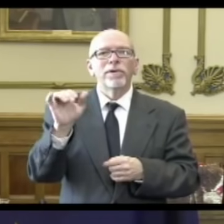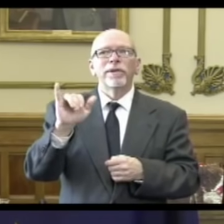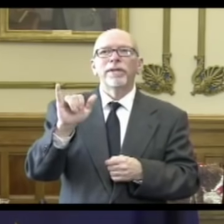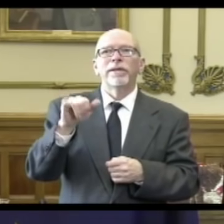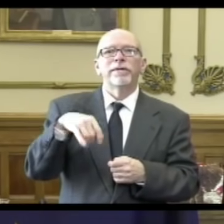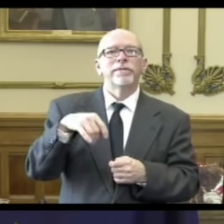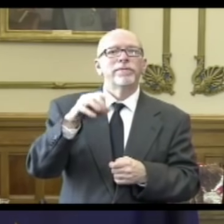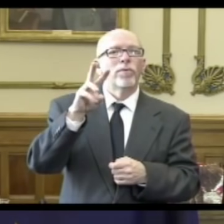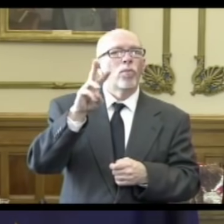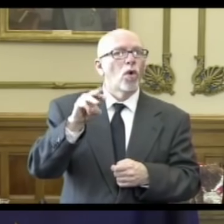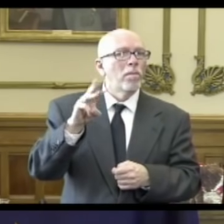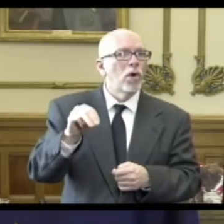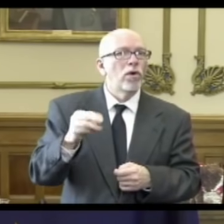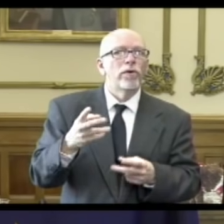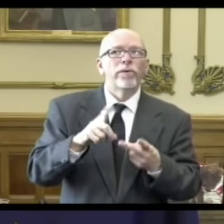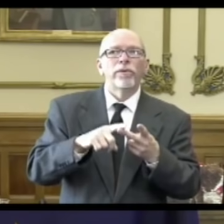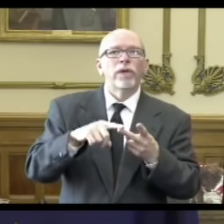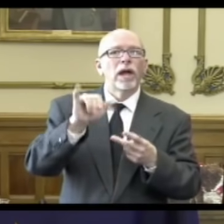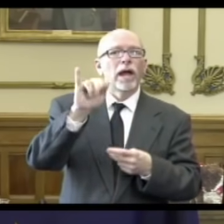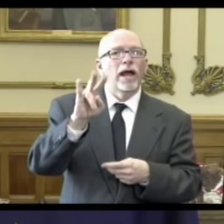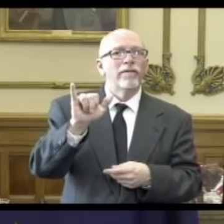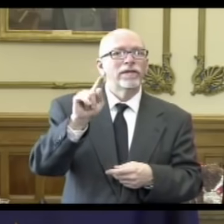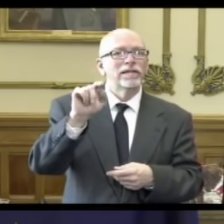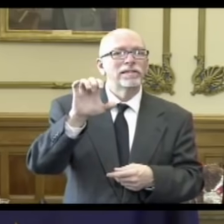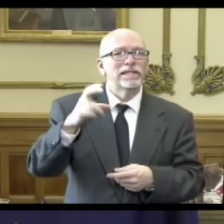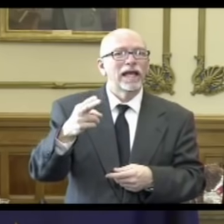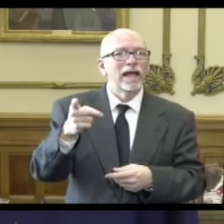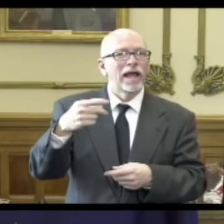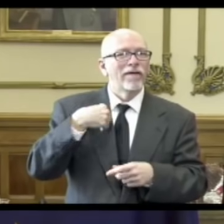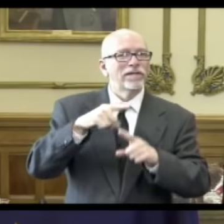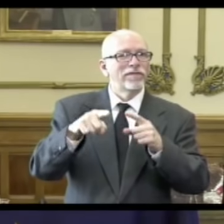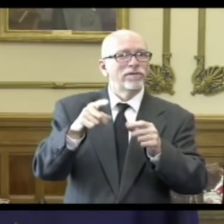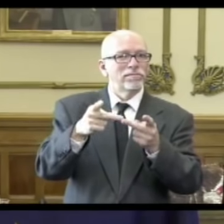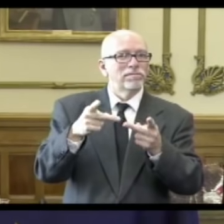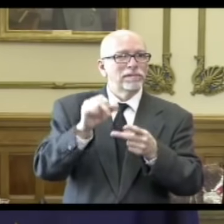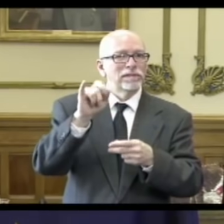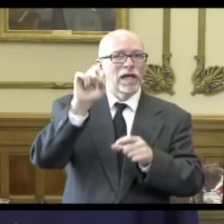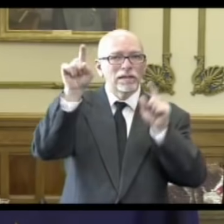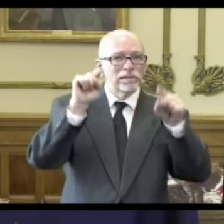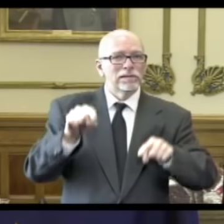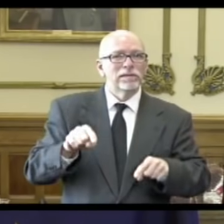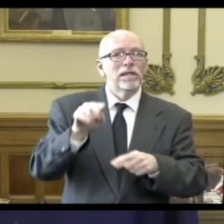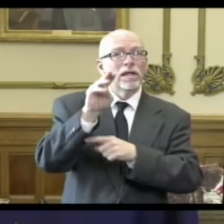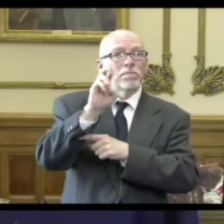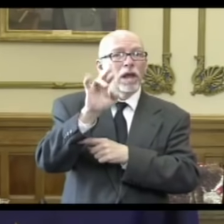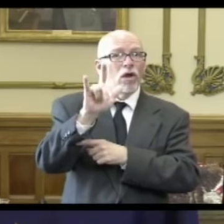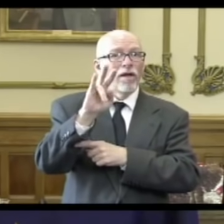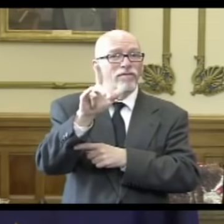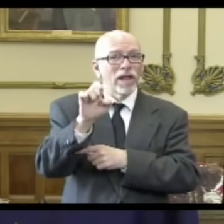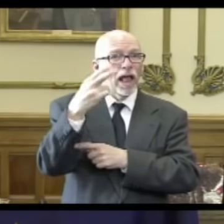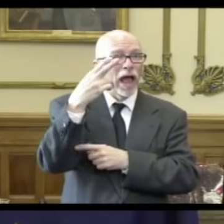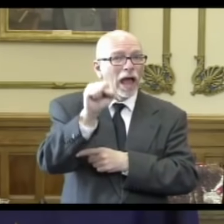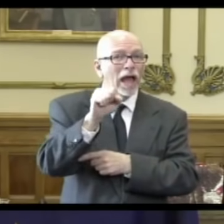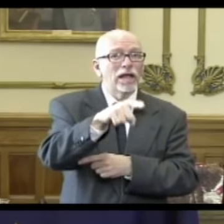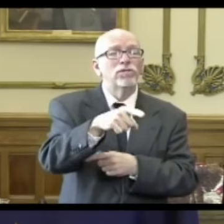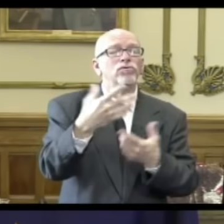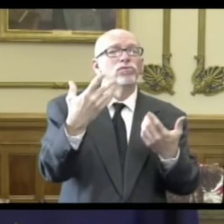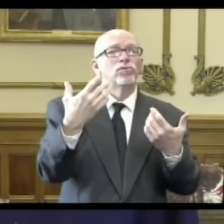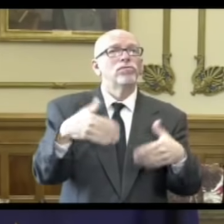PROVIDE SECURITY AND SO MUCH MORE THAN THAT. PRIVATE COMPANIES LIKE THE YOU KNOW